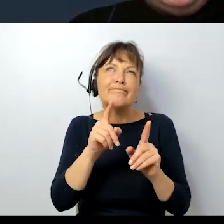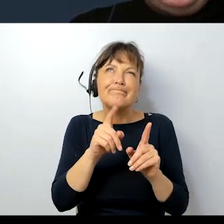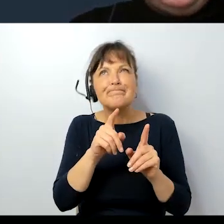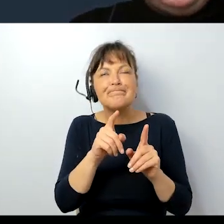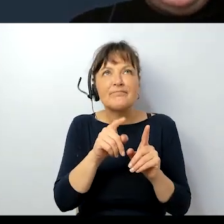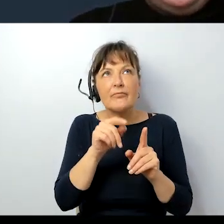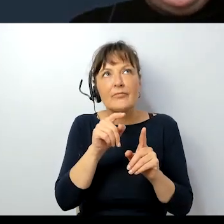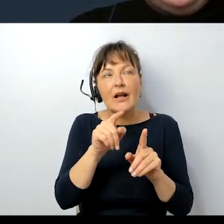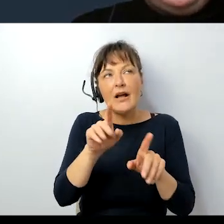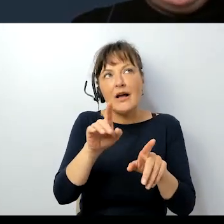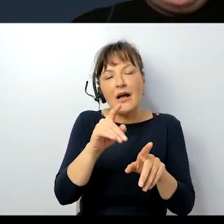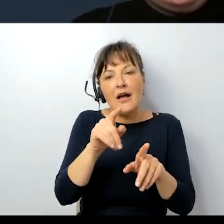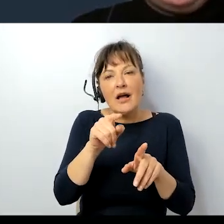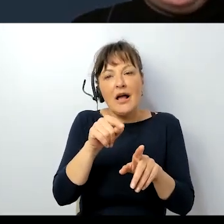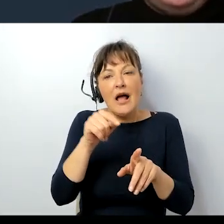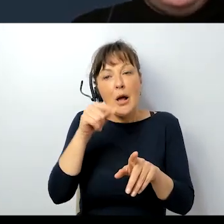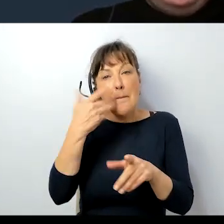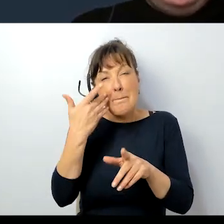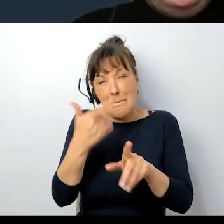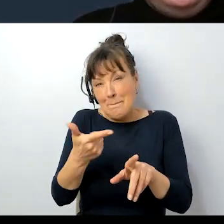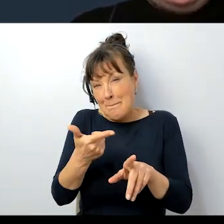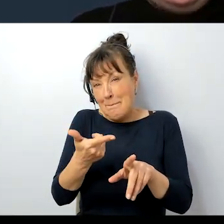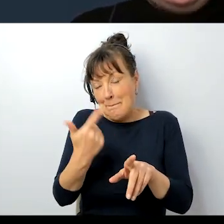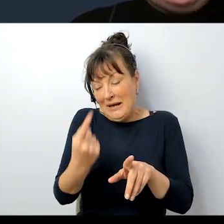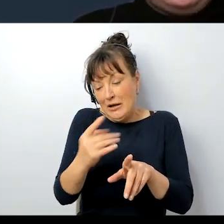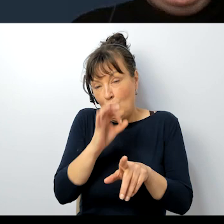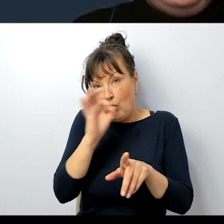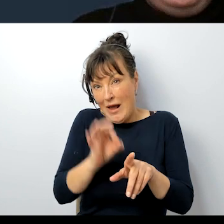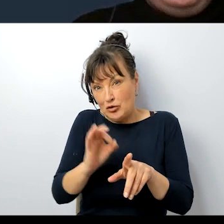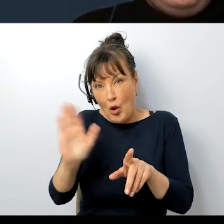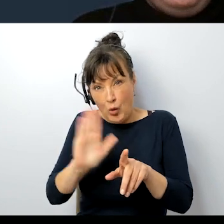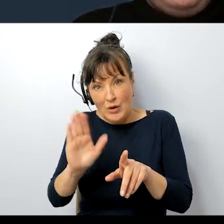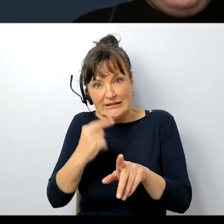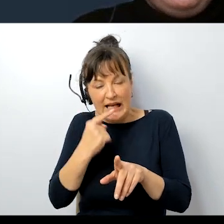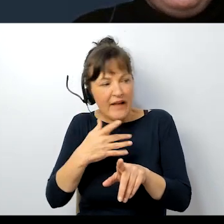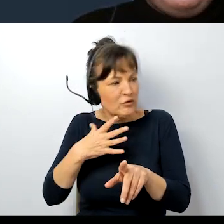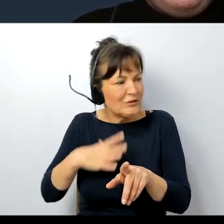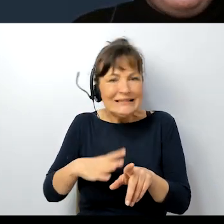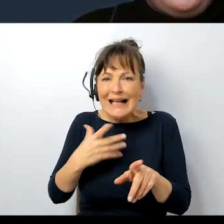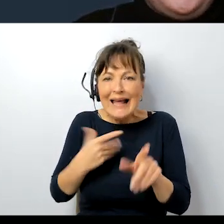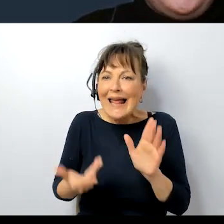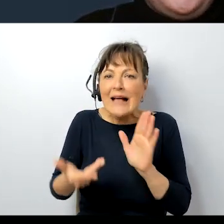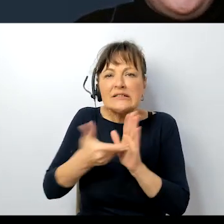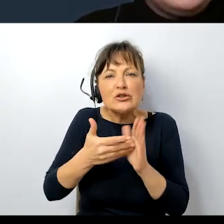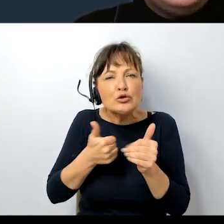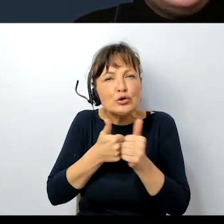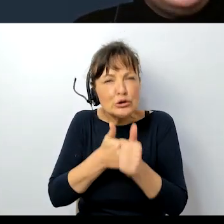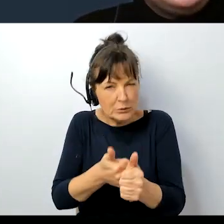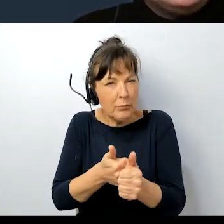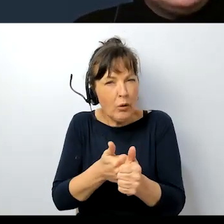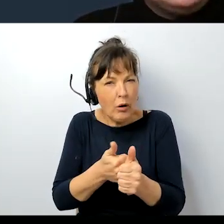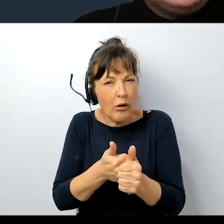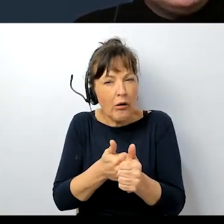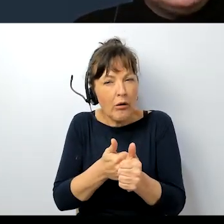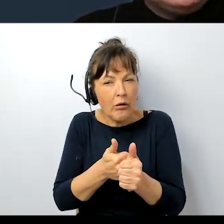I'm just going to skip just to this question because we had one Louisa had mentioned,